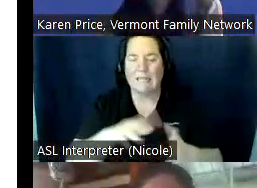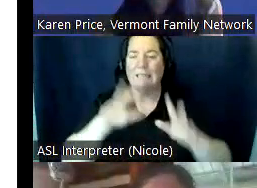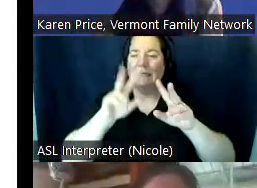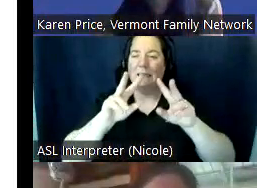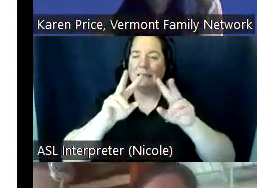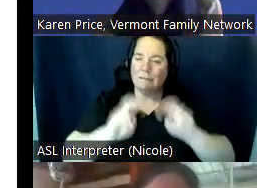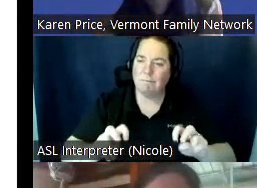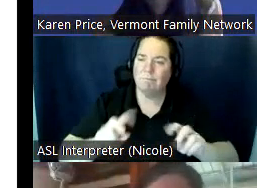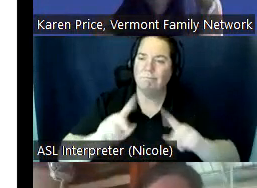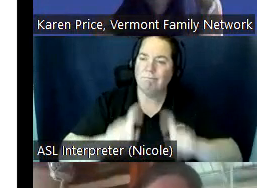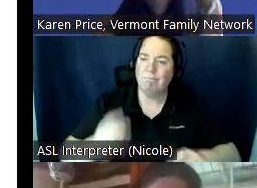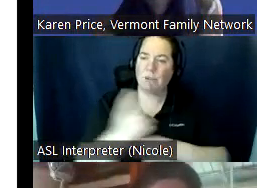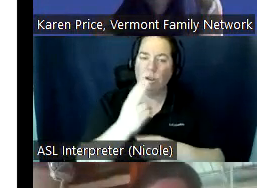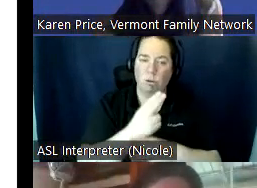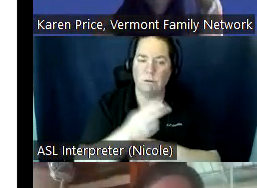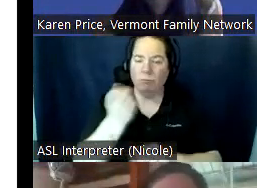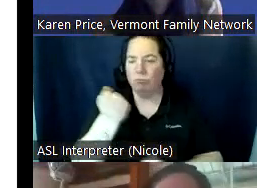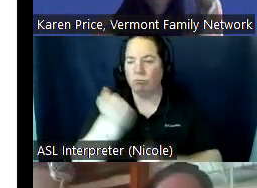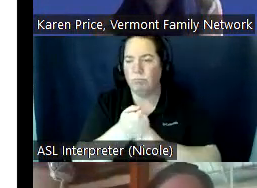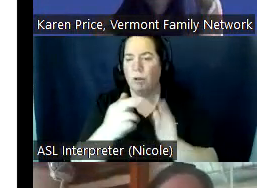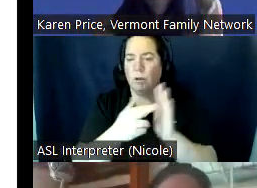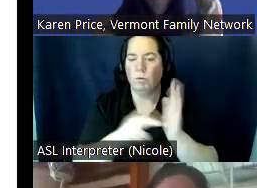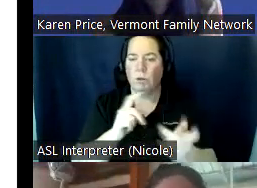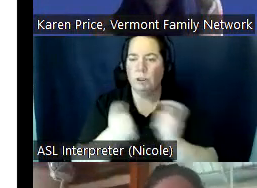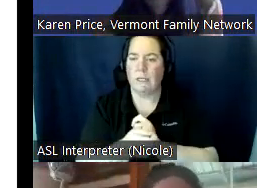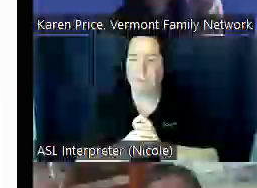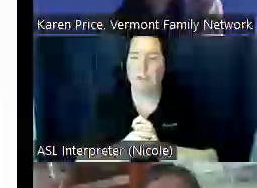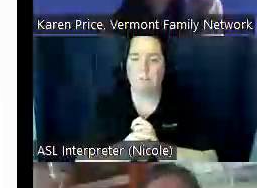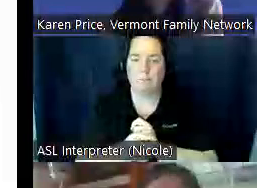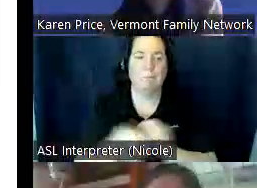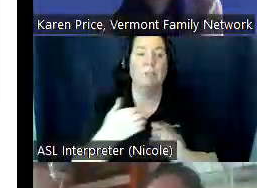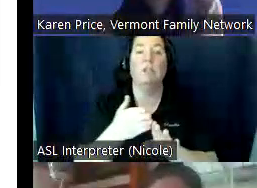general information to support this rule change. There's also a pre-recorded webinar with that and